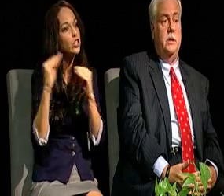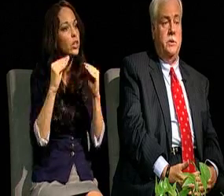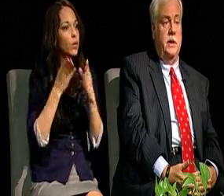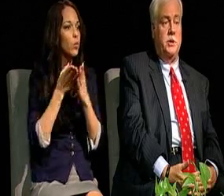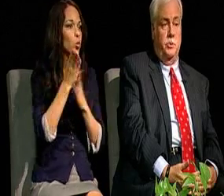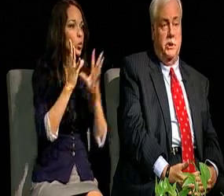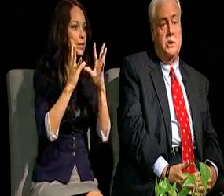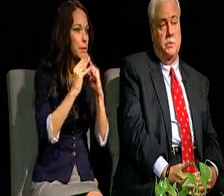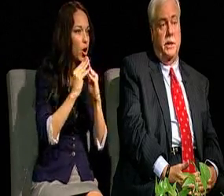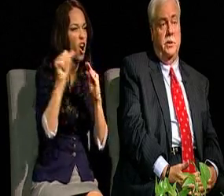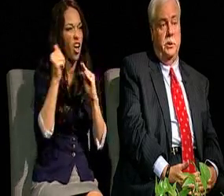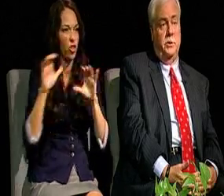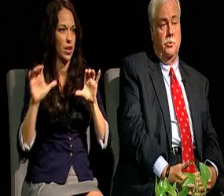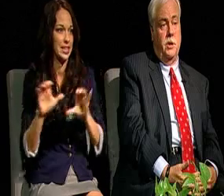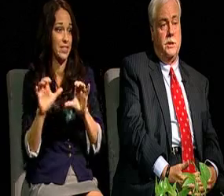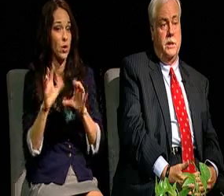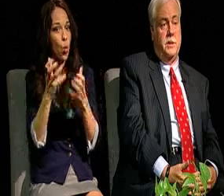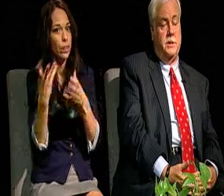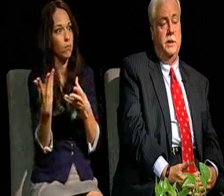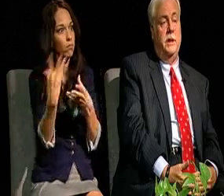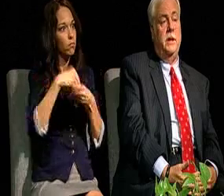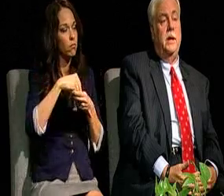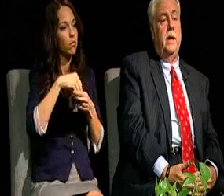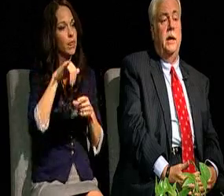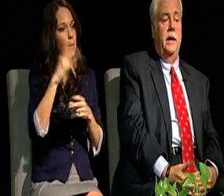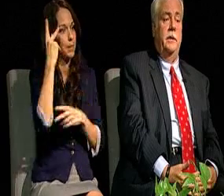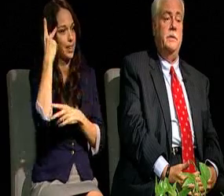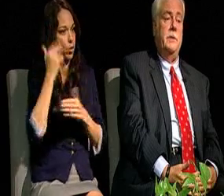to actually participate in the political process.